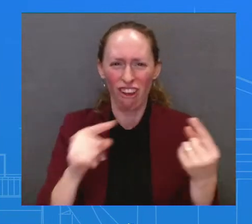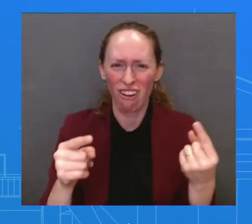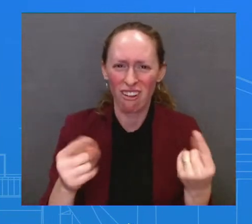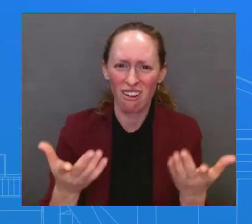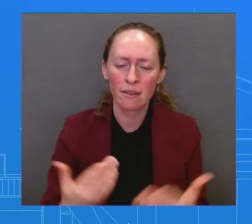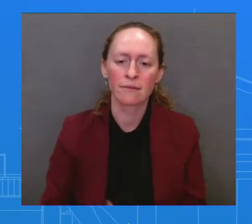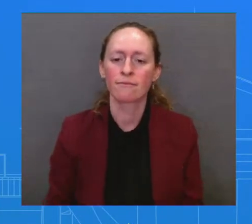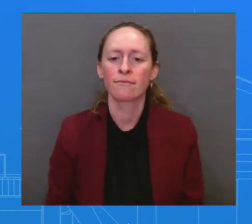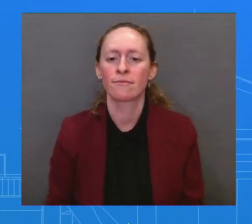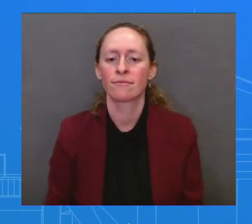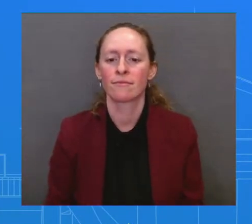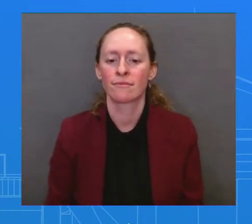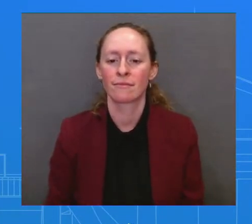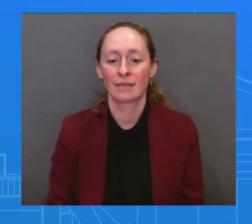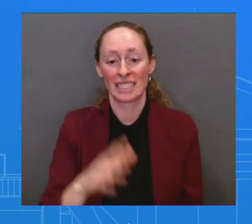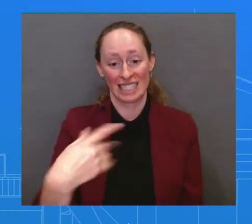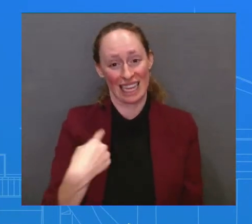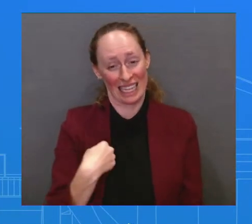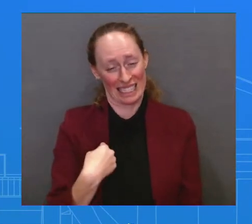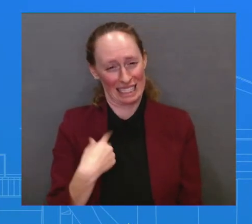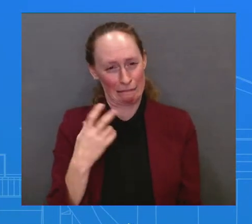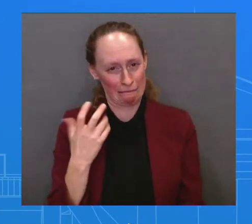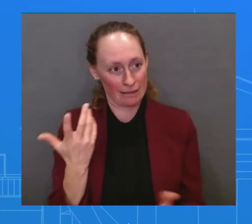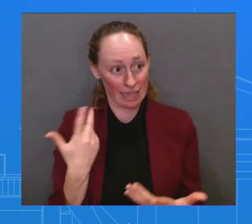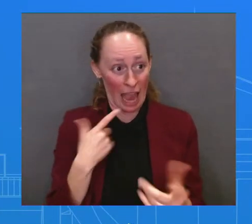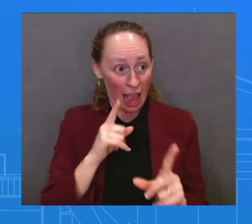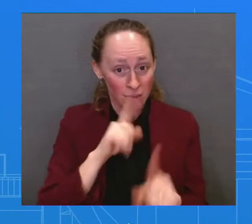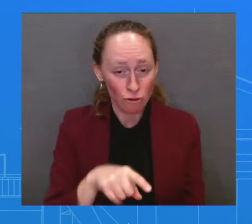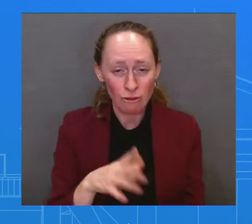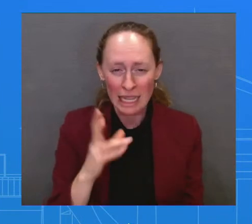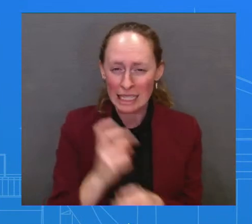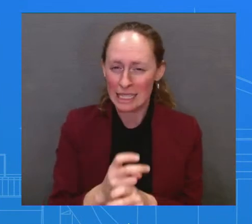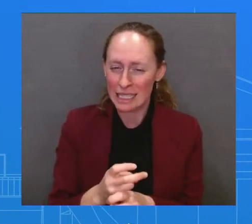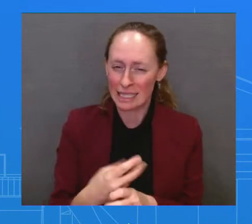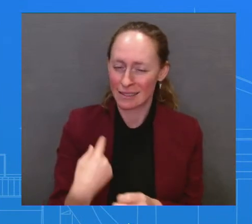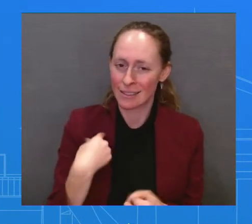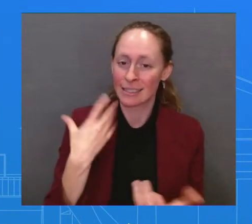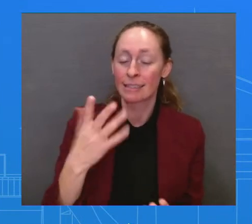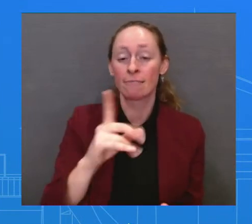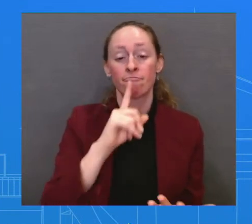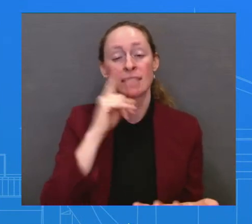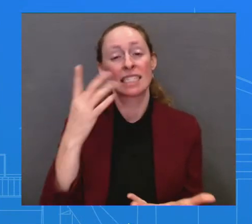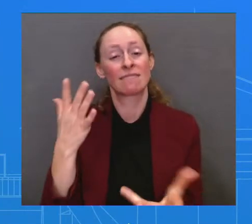just spent hours up on the Hill with Democrats and Republicans -- and not just behind closed doors,